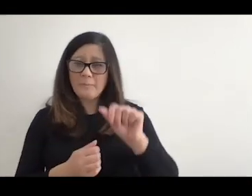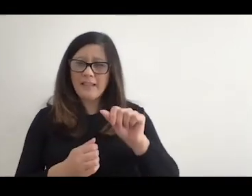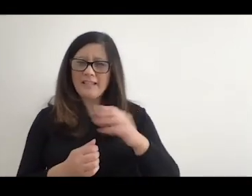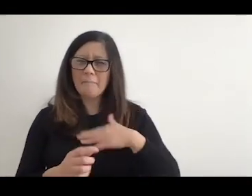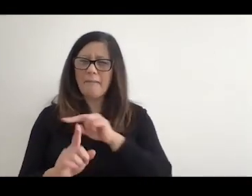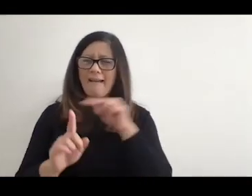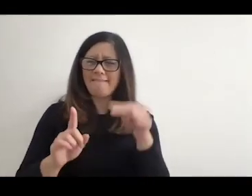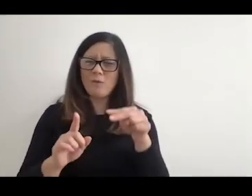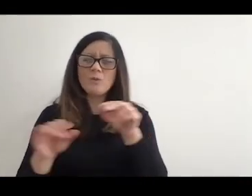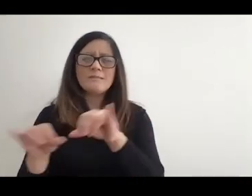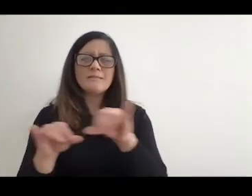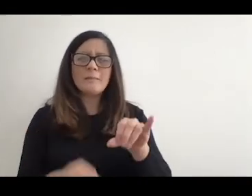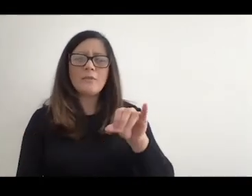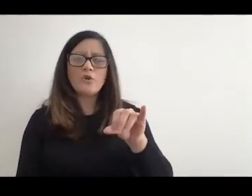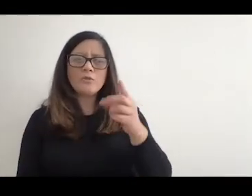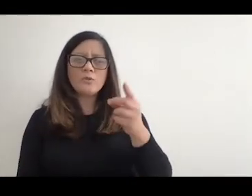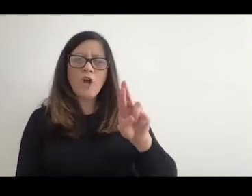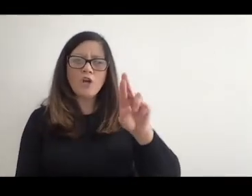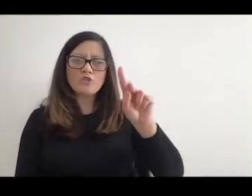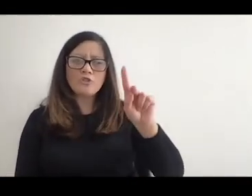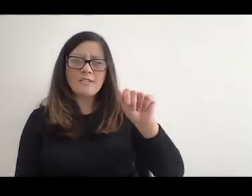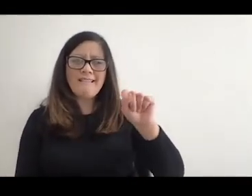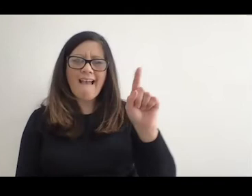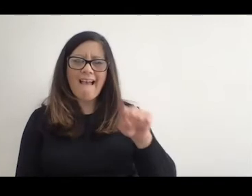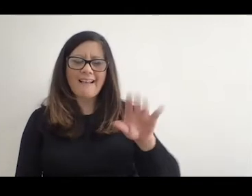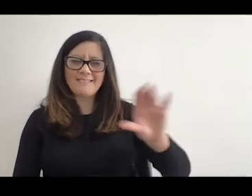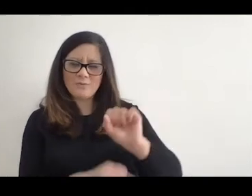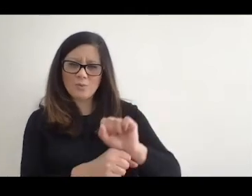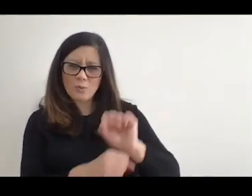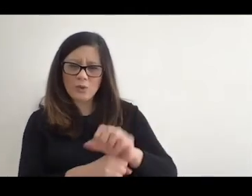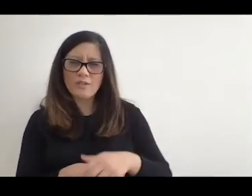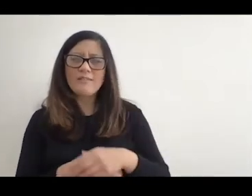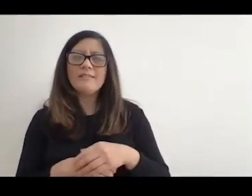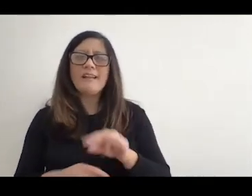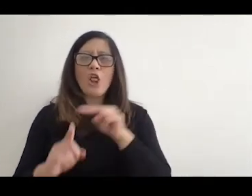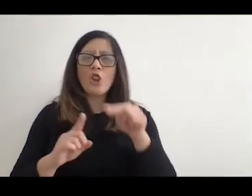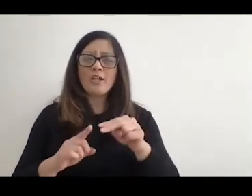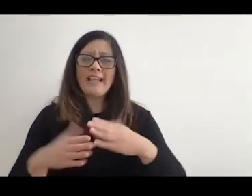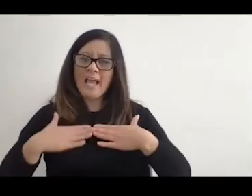then looking at the human centric design Universal Design an adaptive design and as a stylist that's